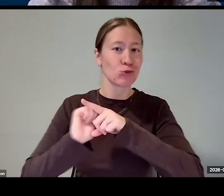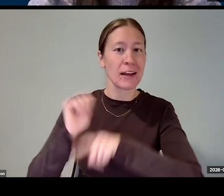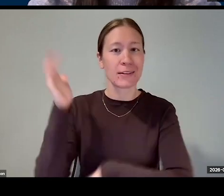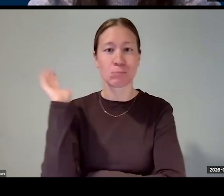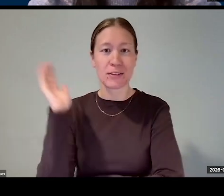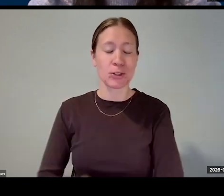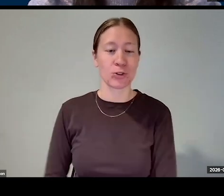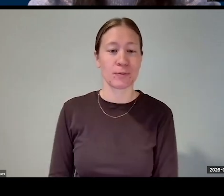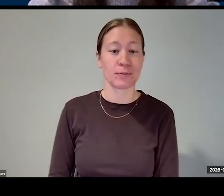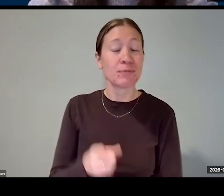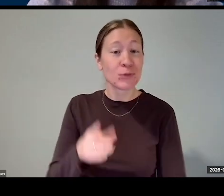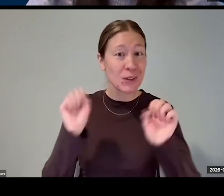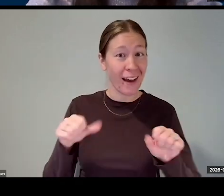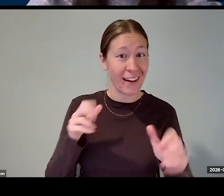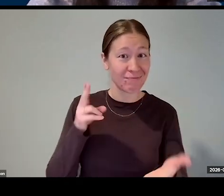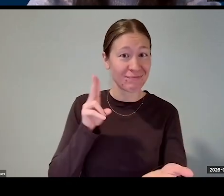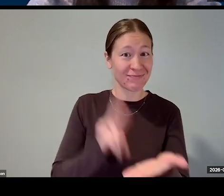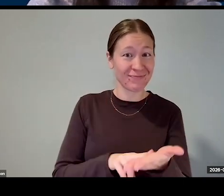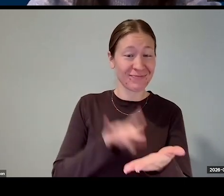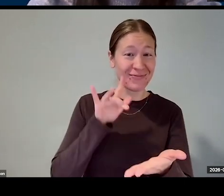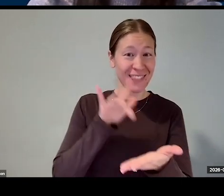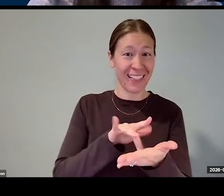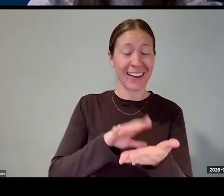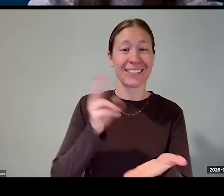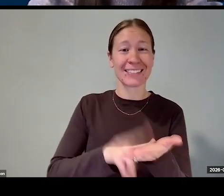for our DEO newsletter if you wanna hear more from us.